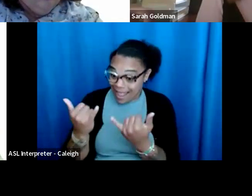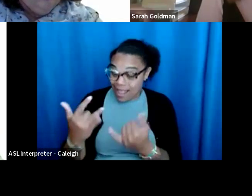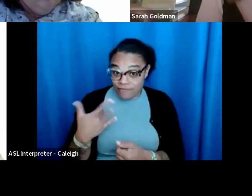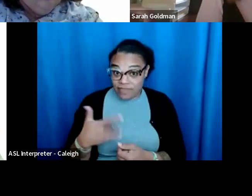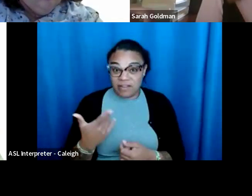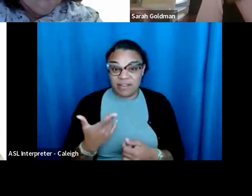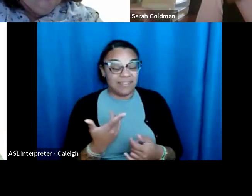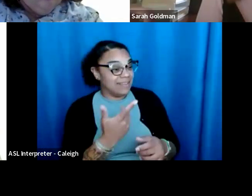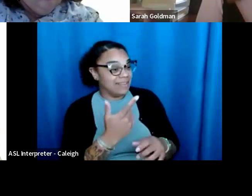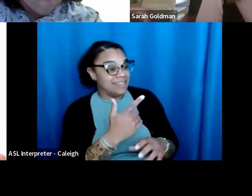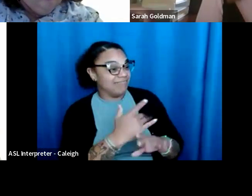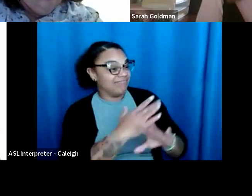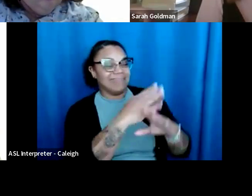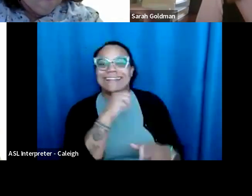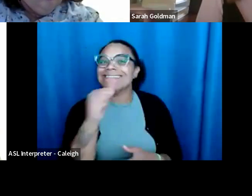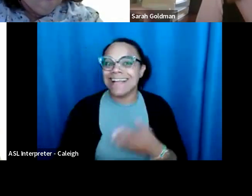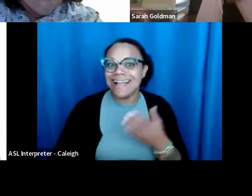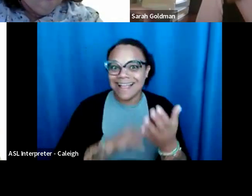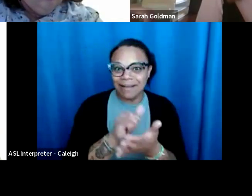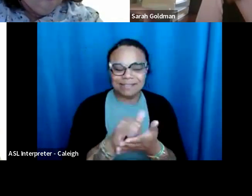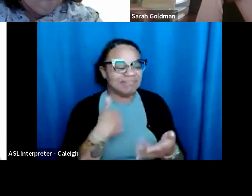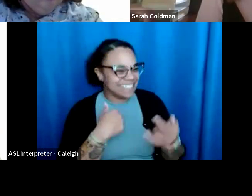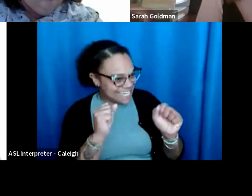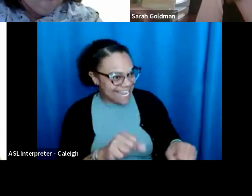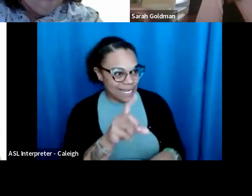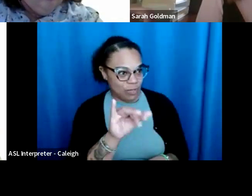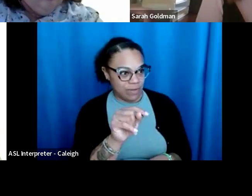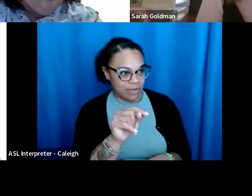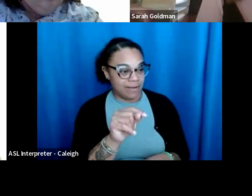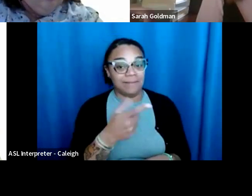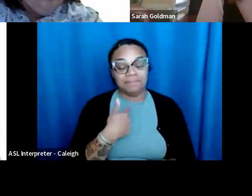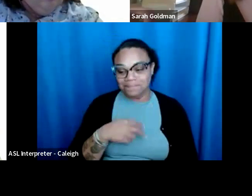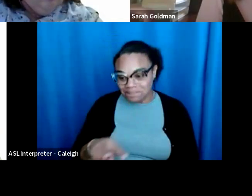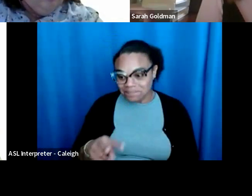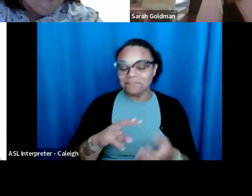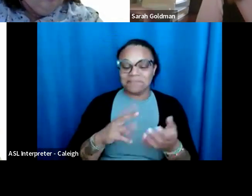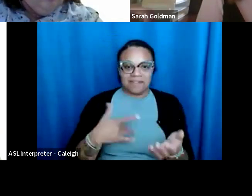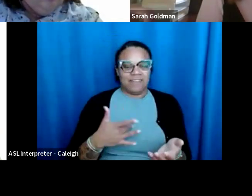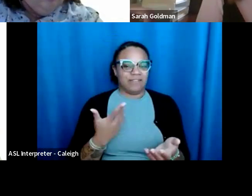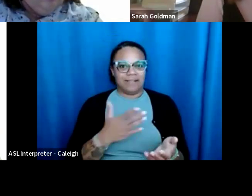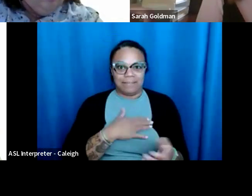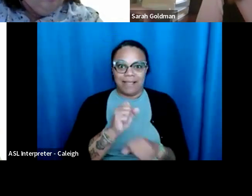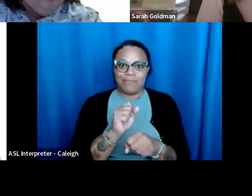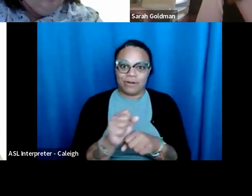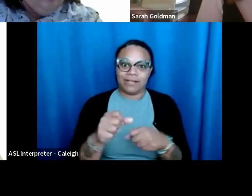then I feel that my time here has been worth it. The heartache has been worth it. The cursing has been worth it.